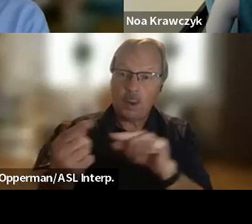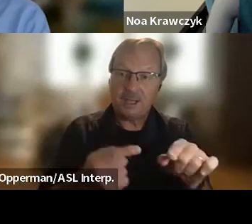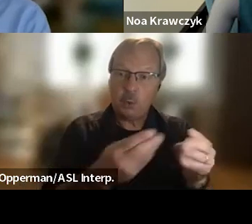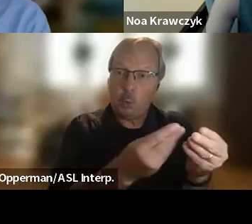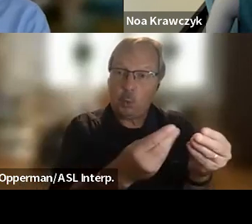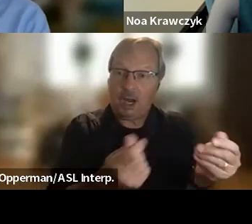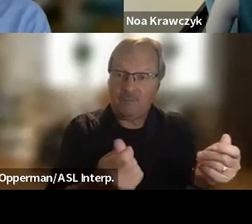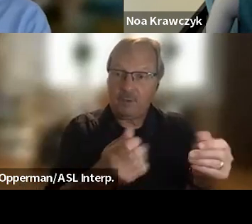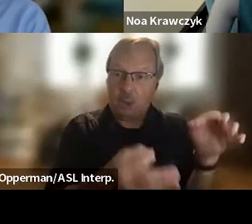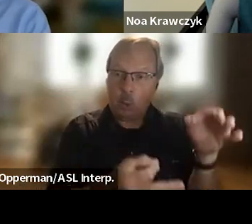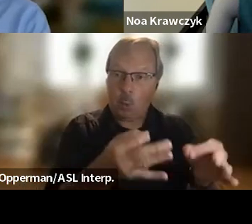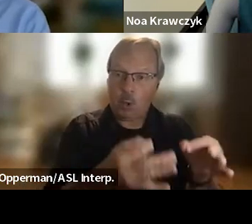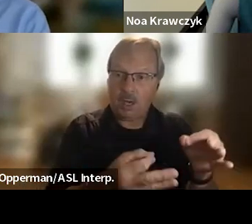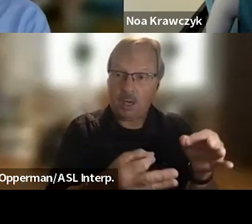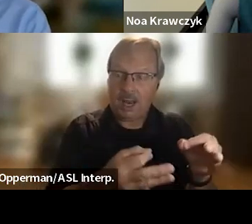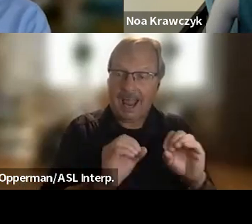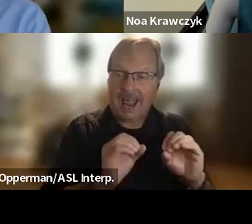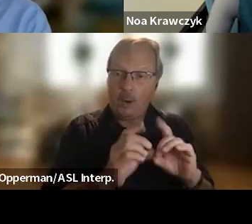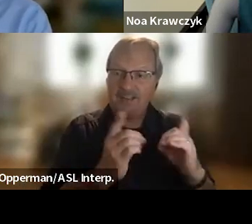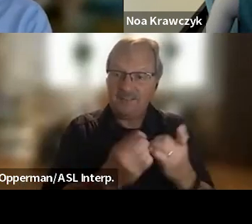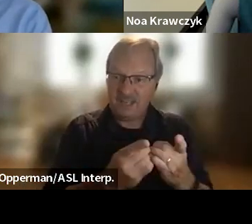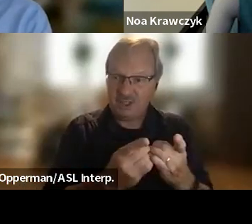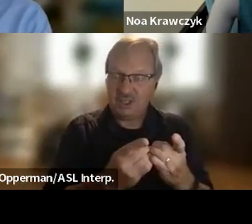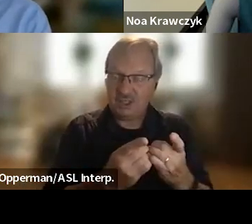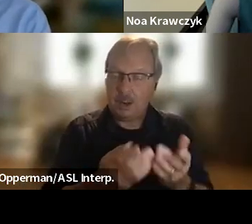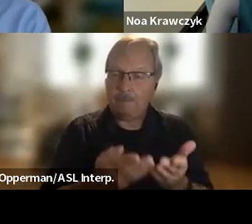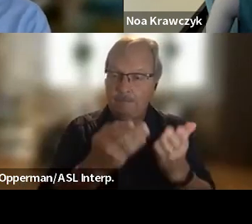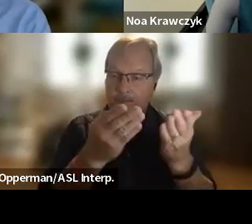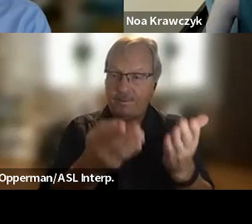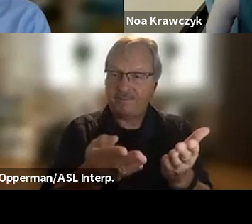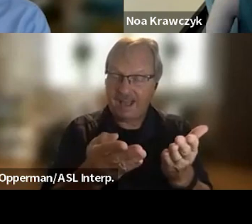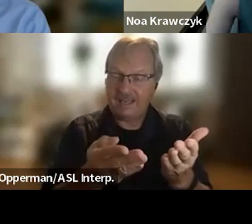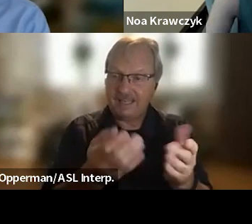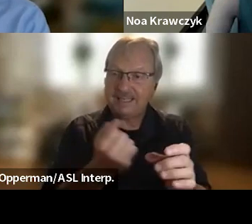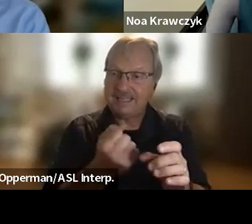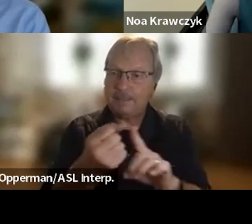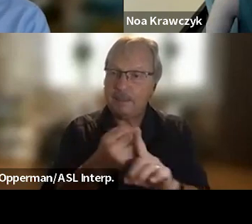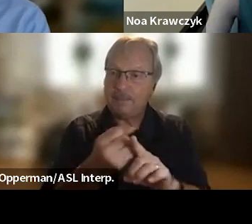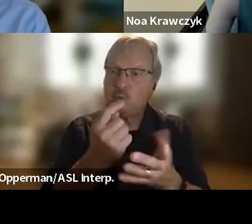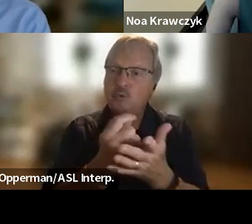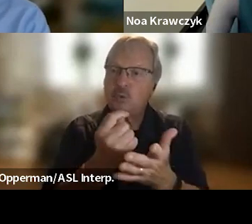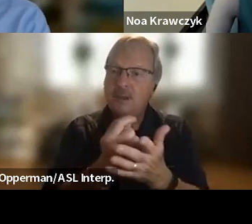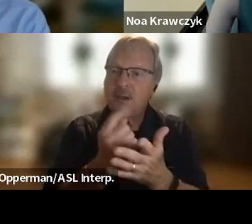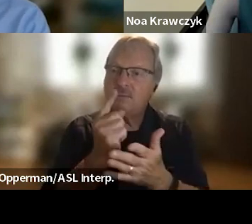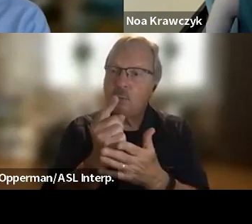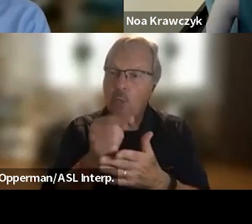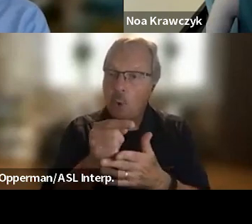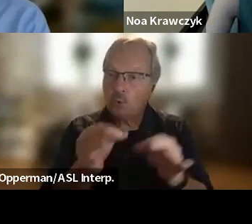Our division provides the substance abuse treatment for those courts.